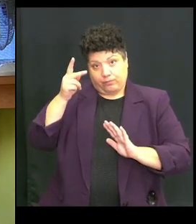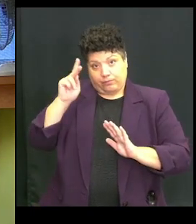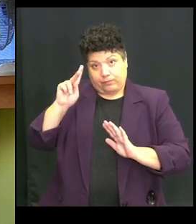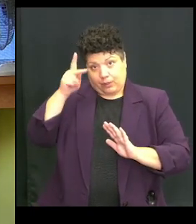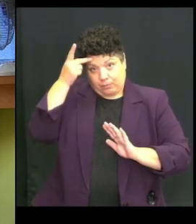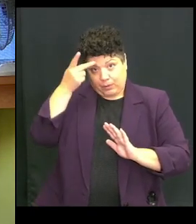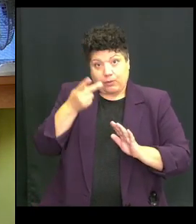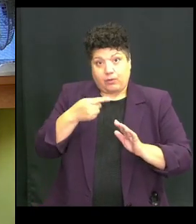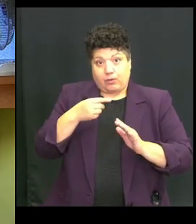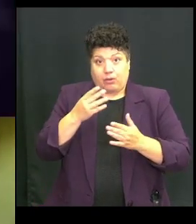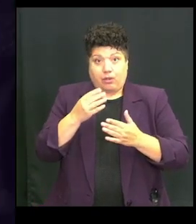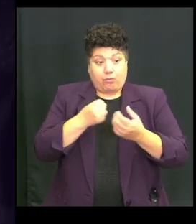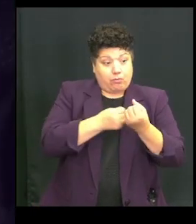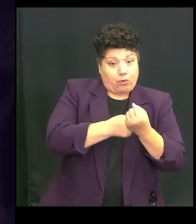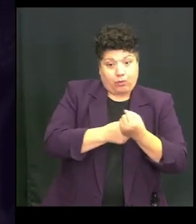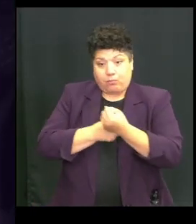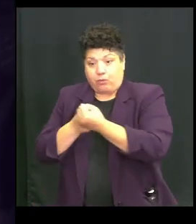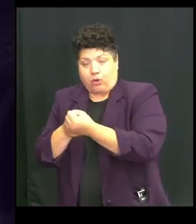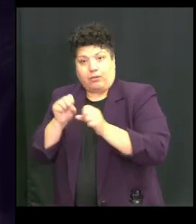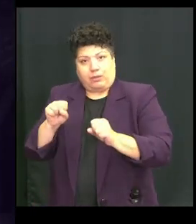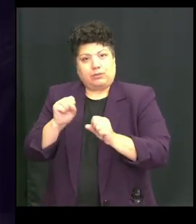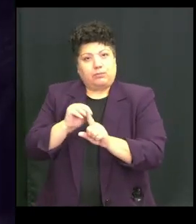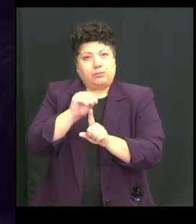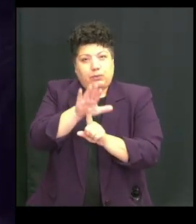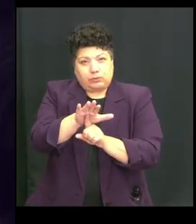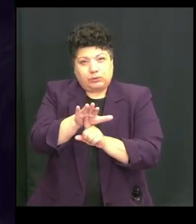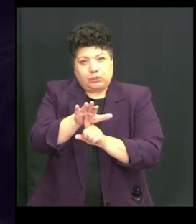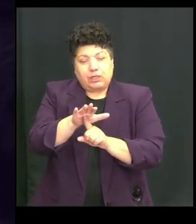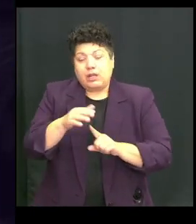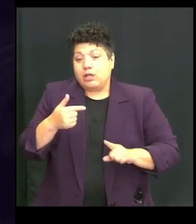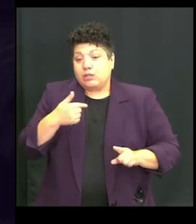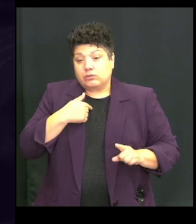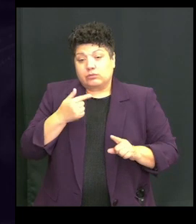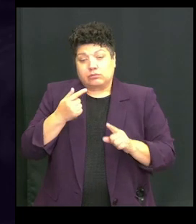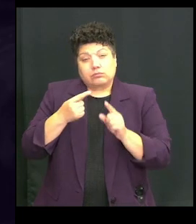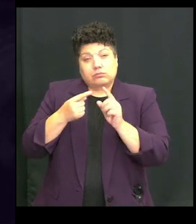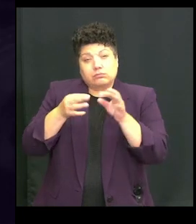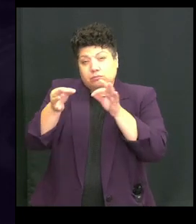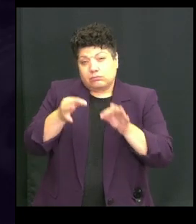I can shed light on this with an experiment in the Digital Democracy Project.